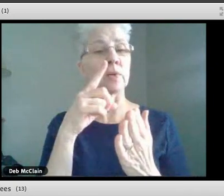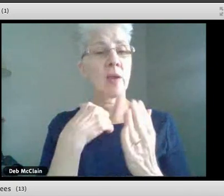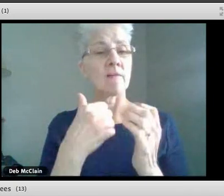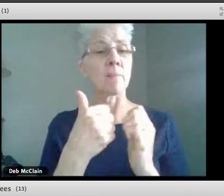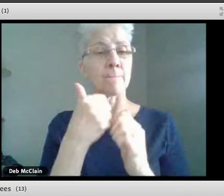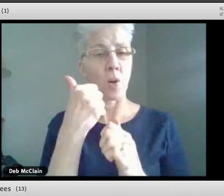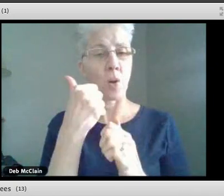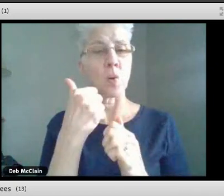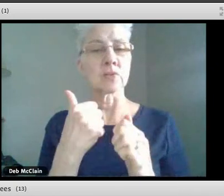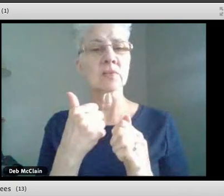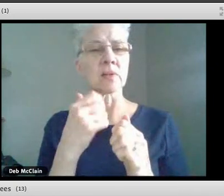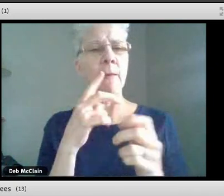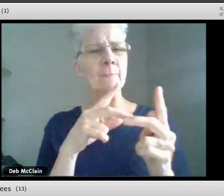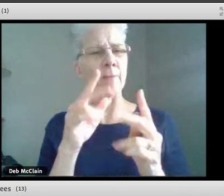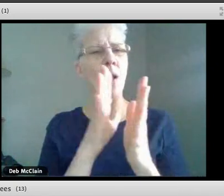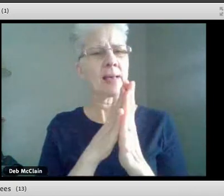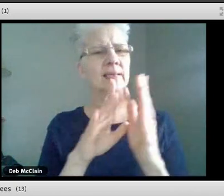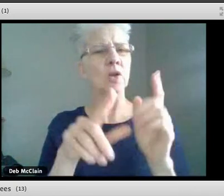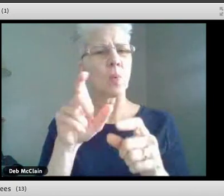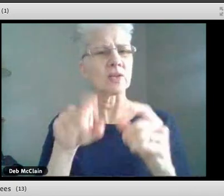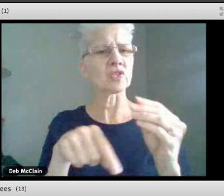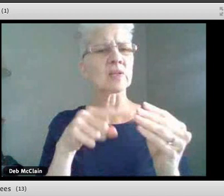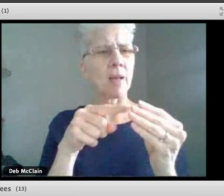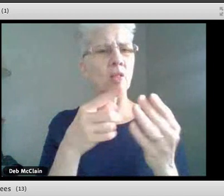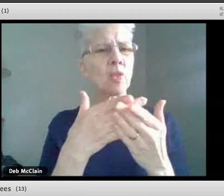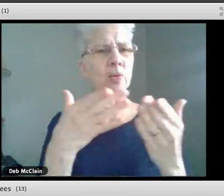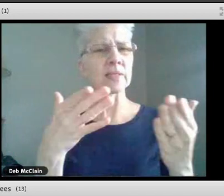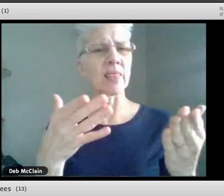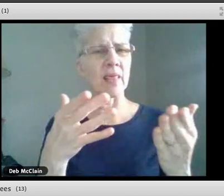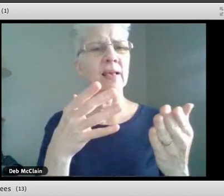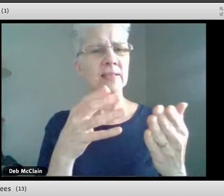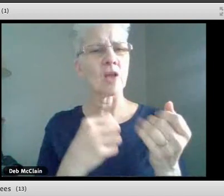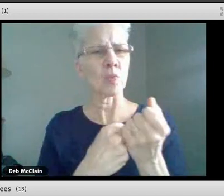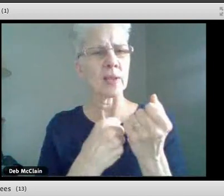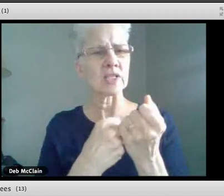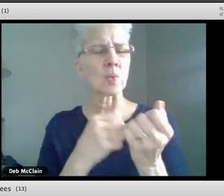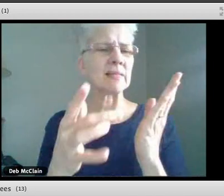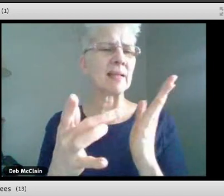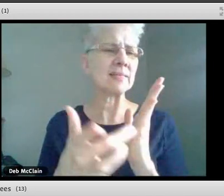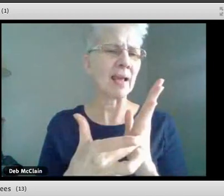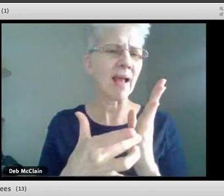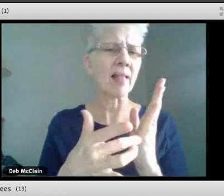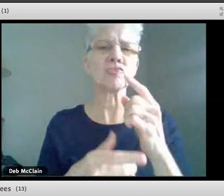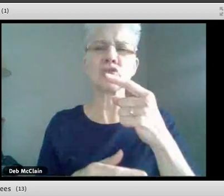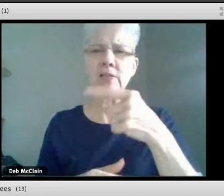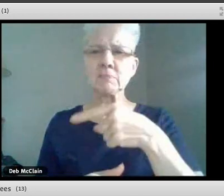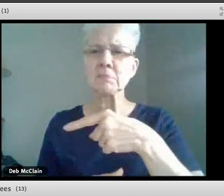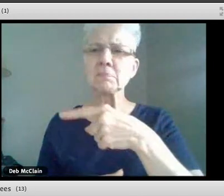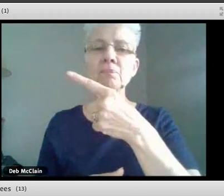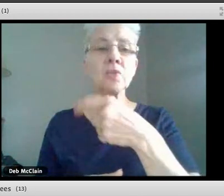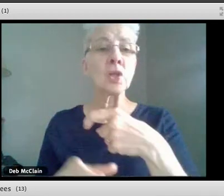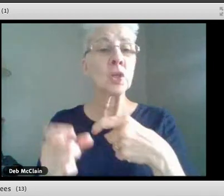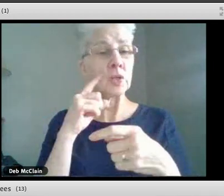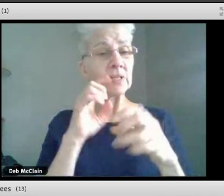People are asking questions about disabilities, resources and technology and services. You need to evaluate what you've got,